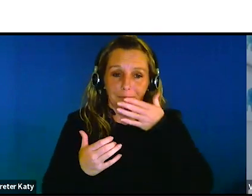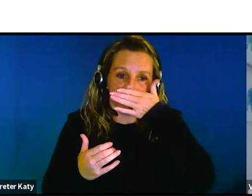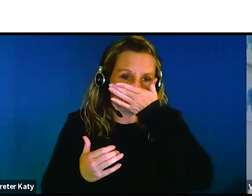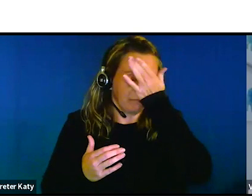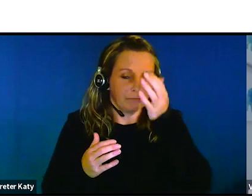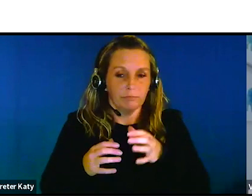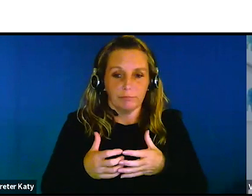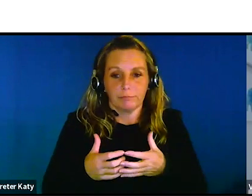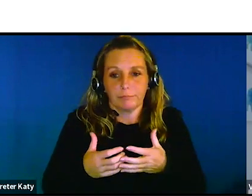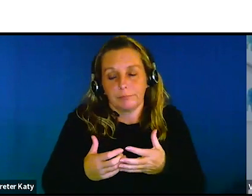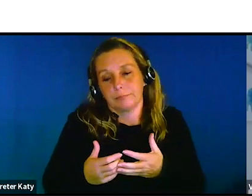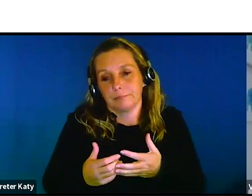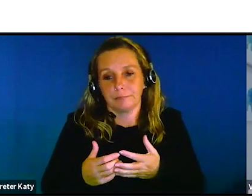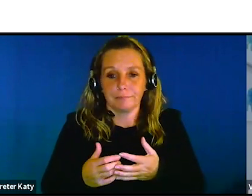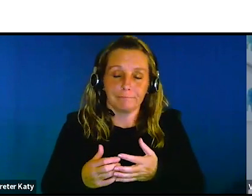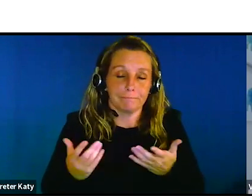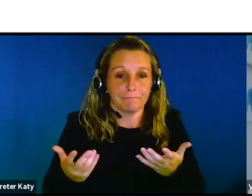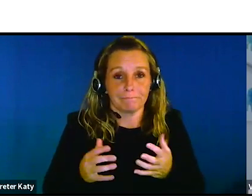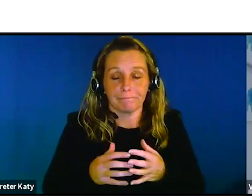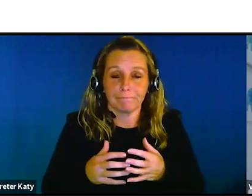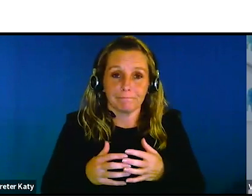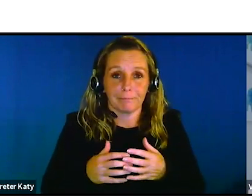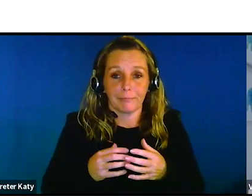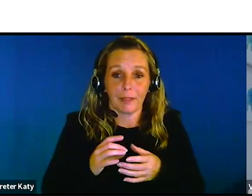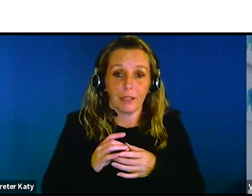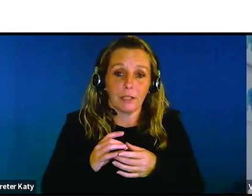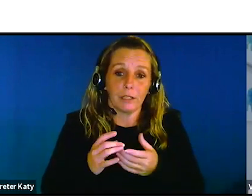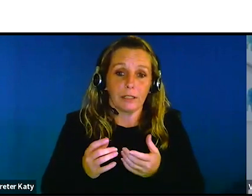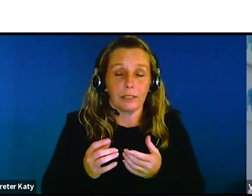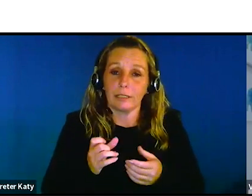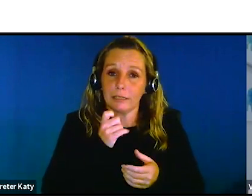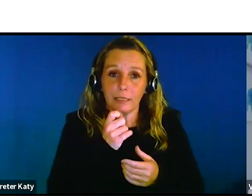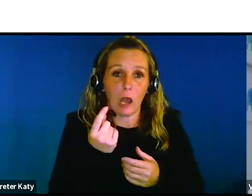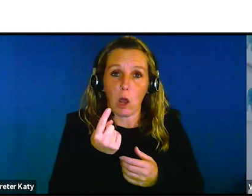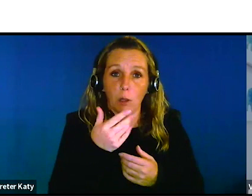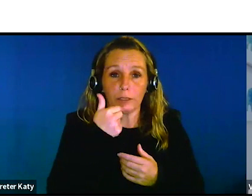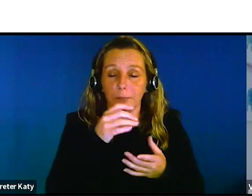at best relationships with the police systems.